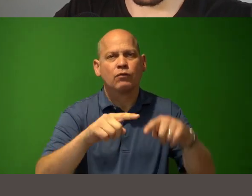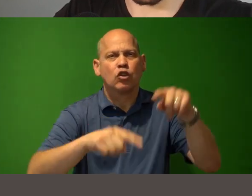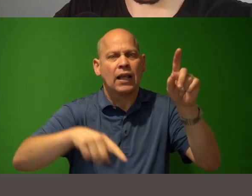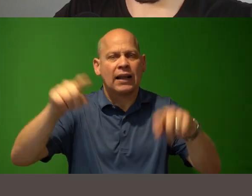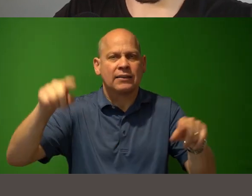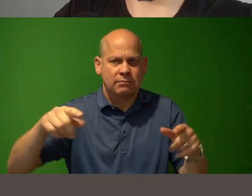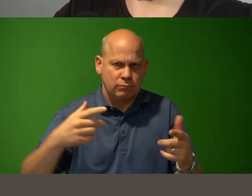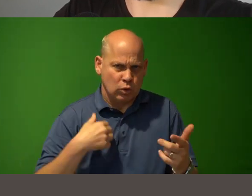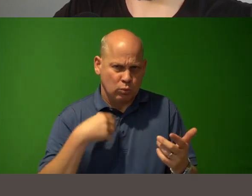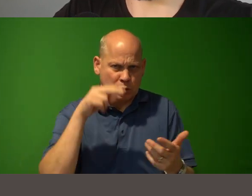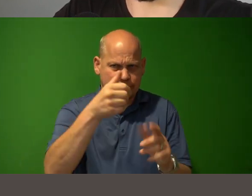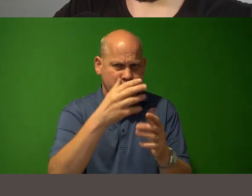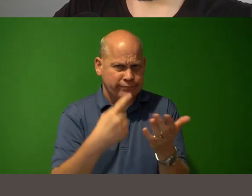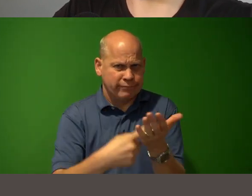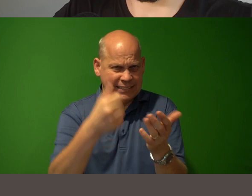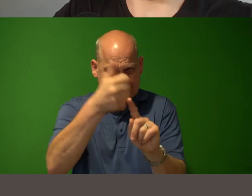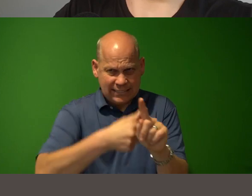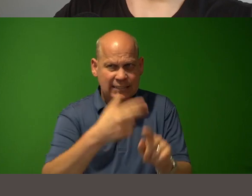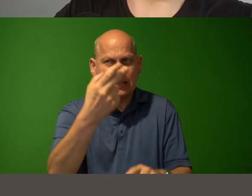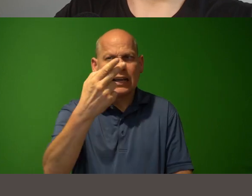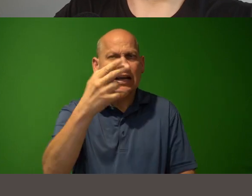So let's look at each. Hierarchy.